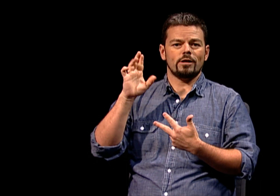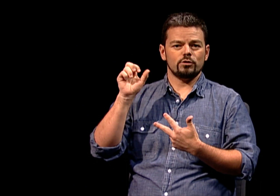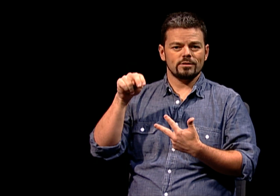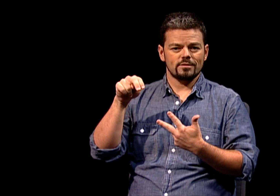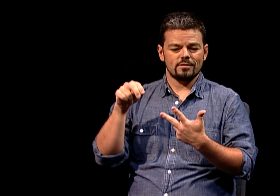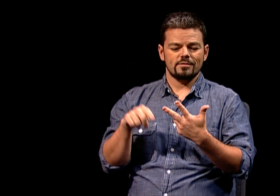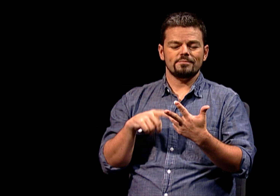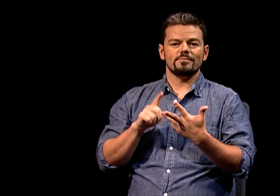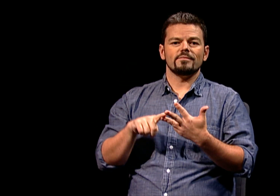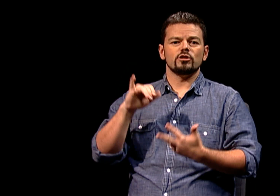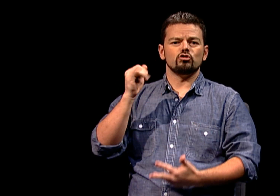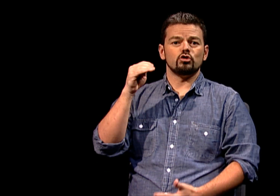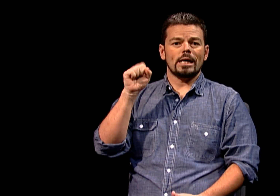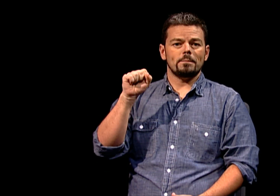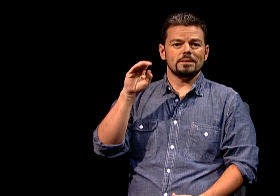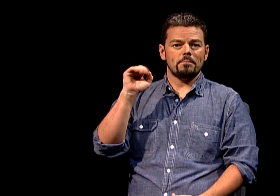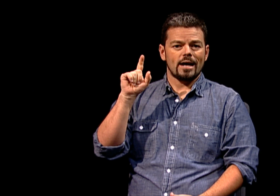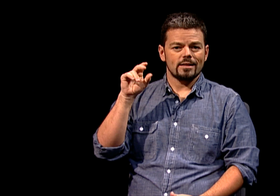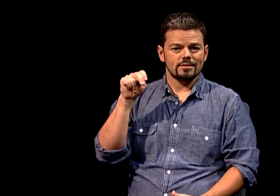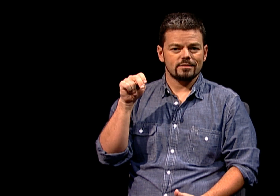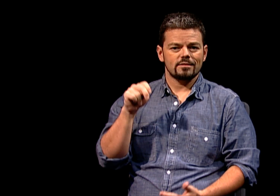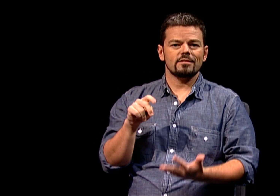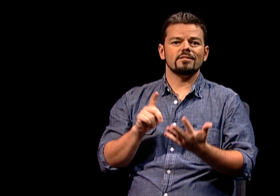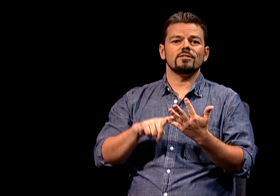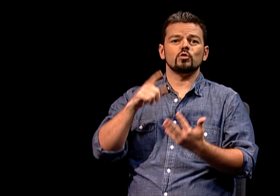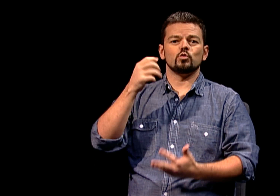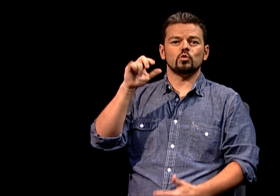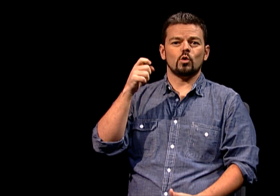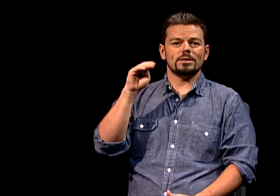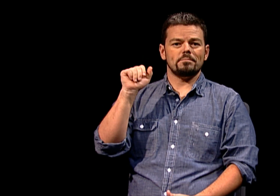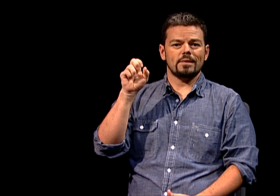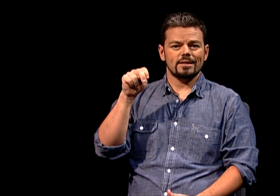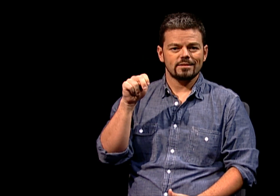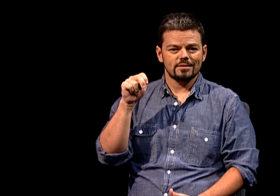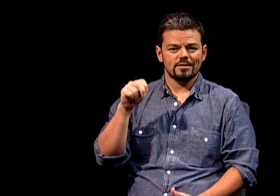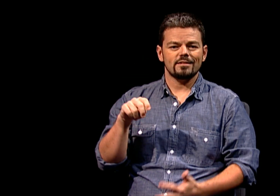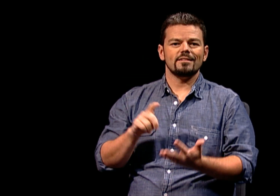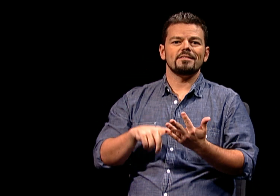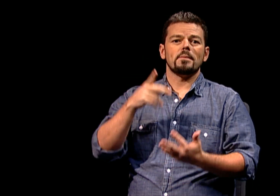THOMAS JEFFERSON, JAMES MADISON,